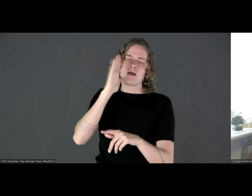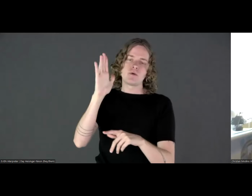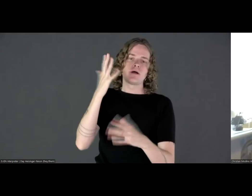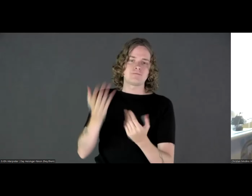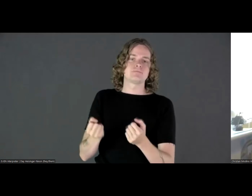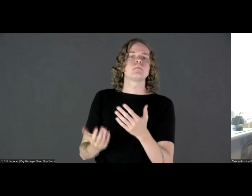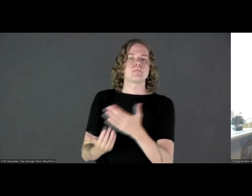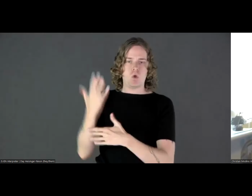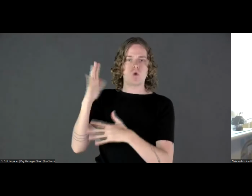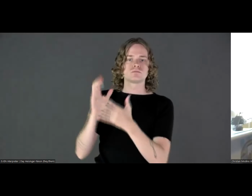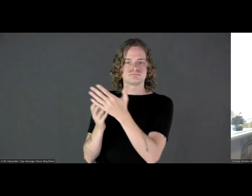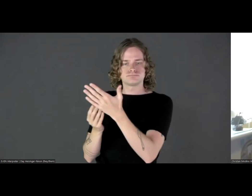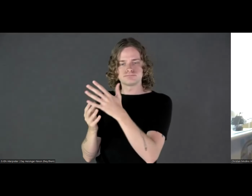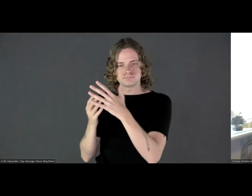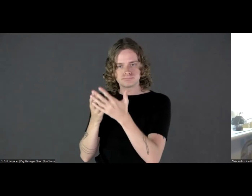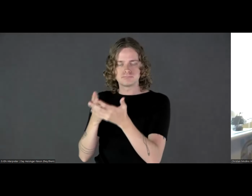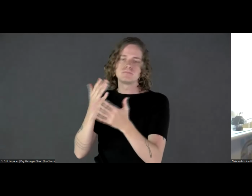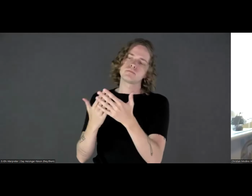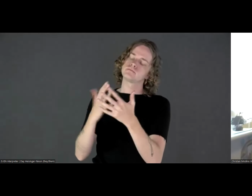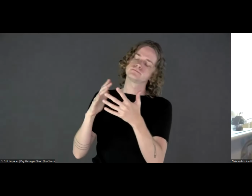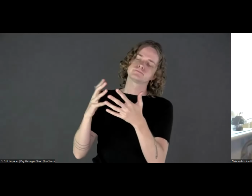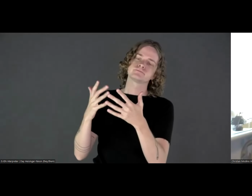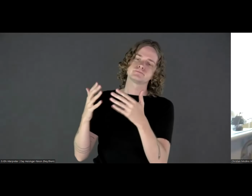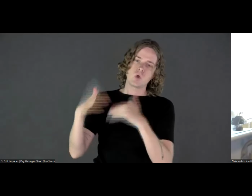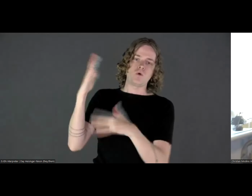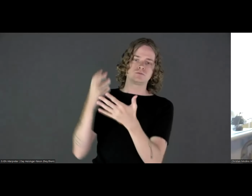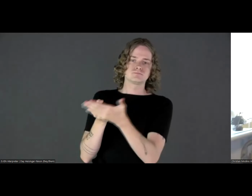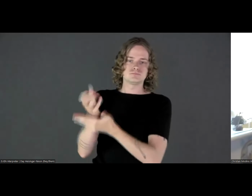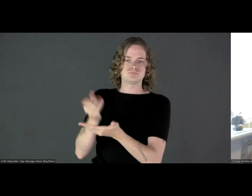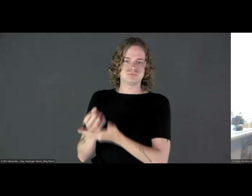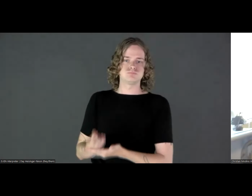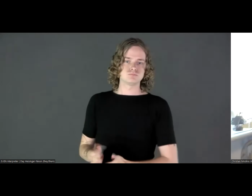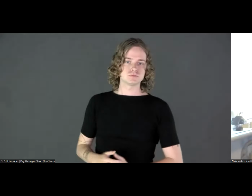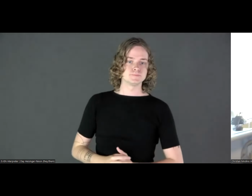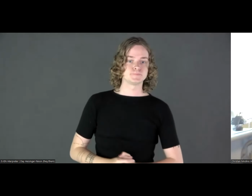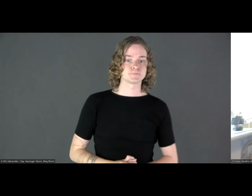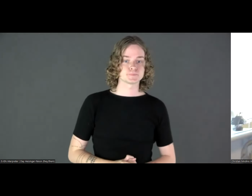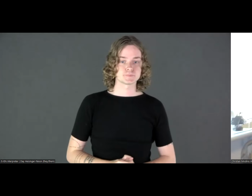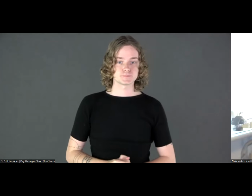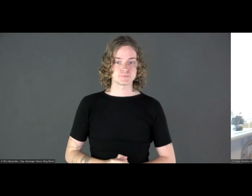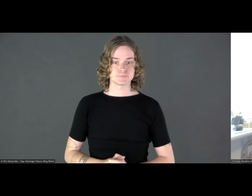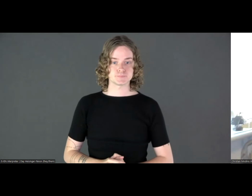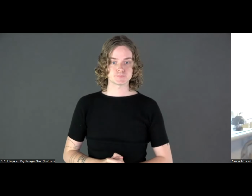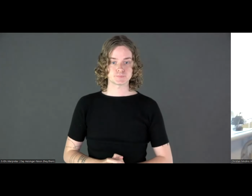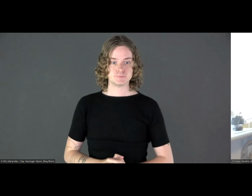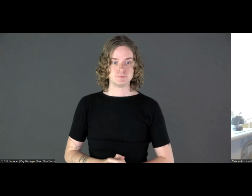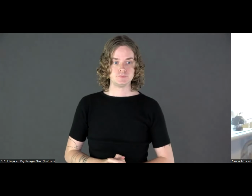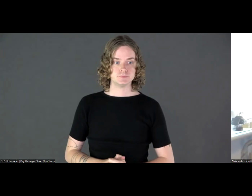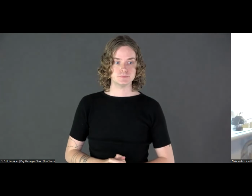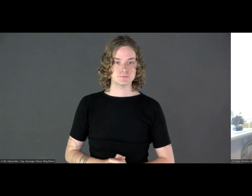Good, now we can move on precisely to the session in which we will be sharing tools and resources